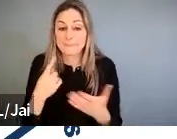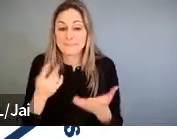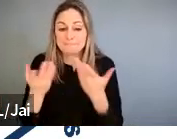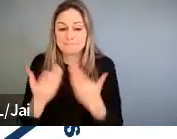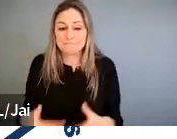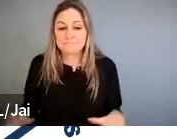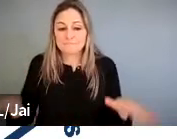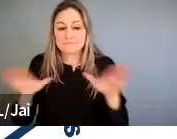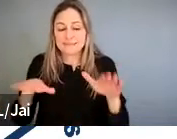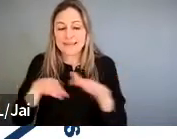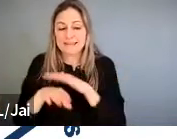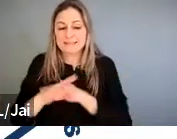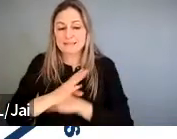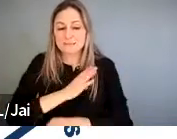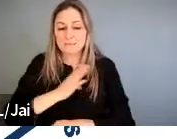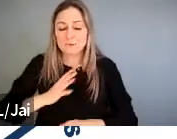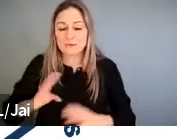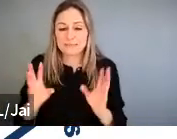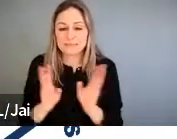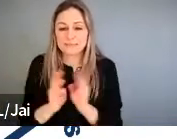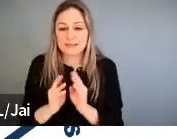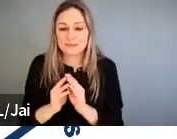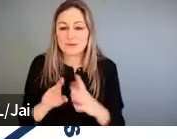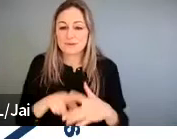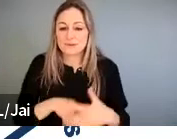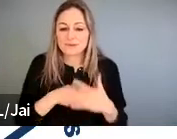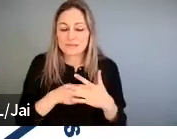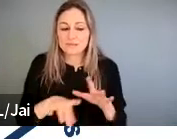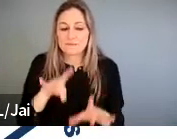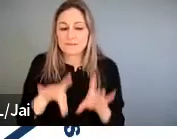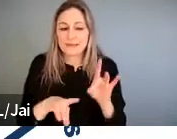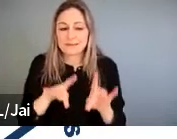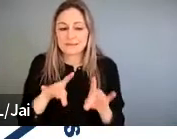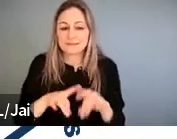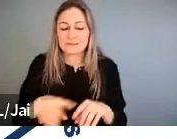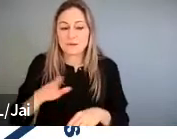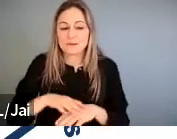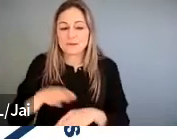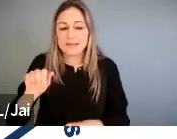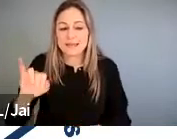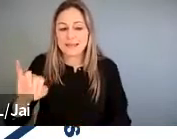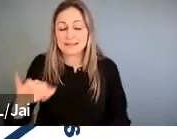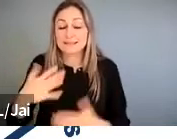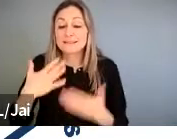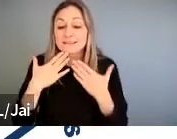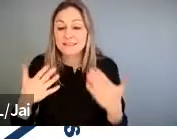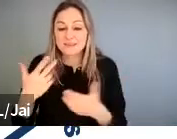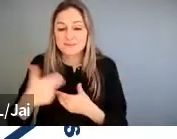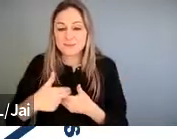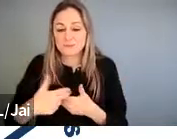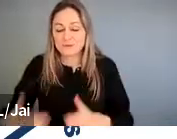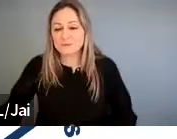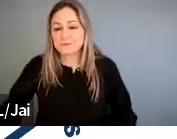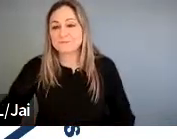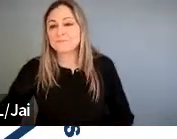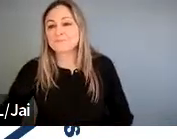Access Board's session on our initial findings on artificial intelligence. Thank you for joining us.